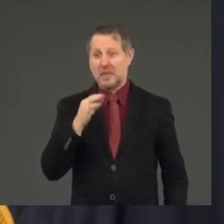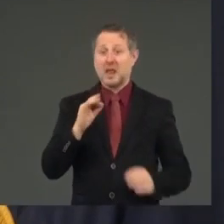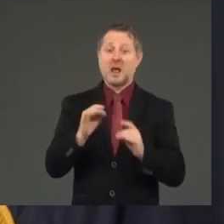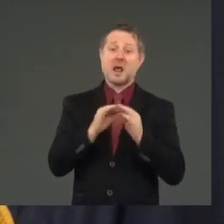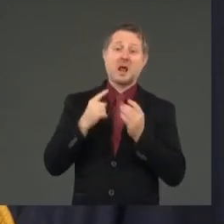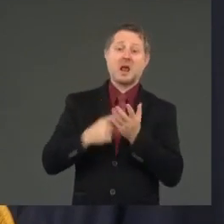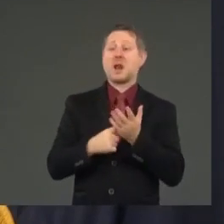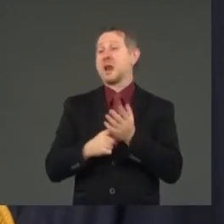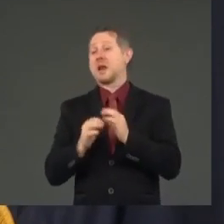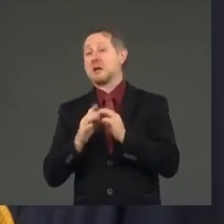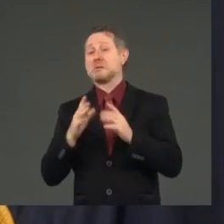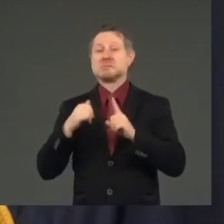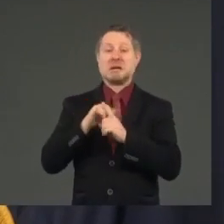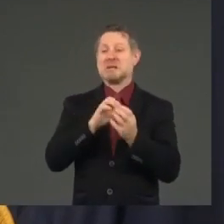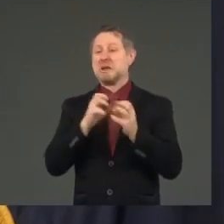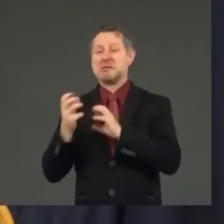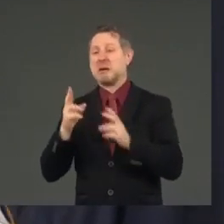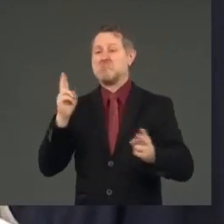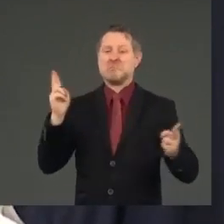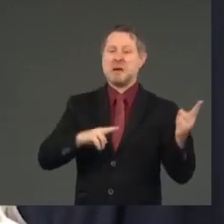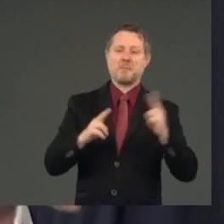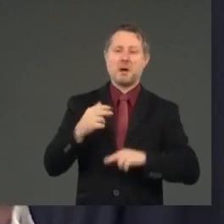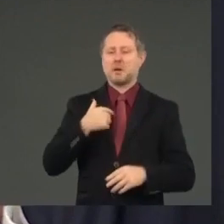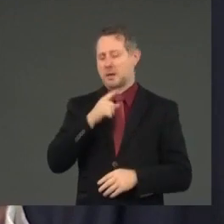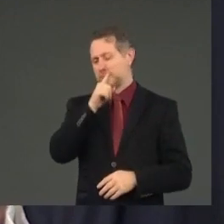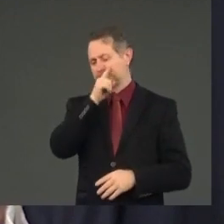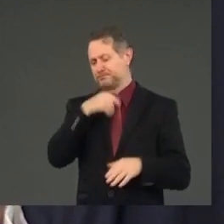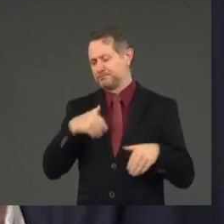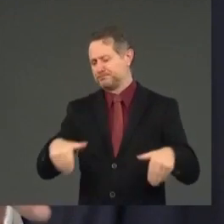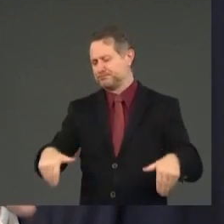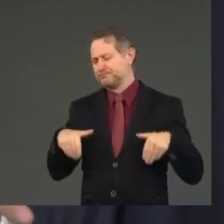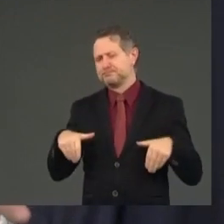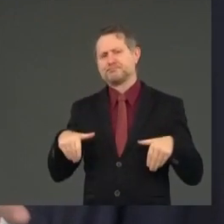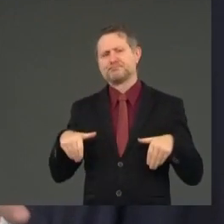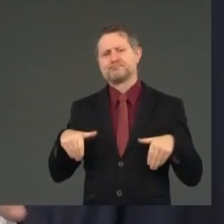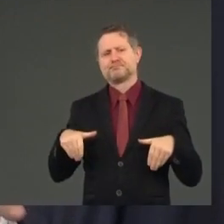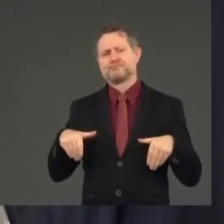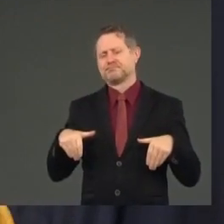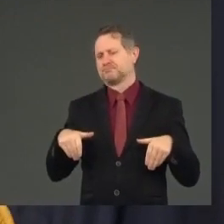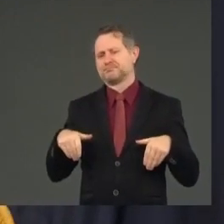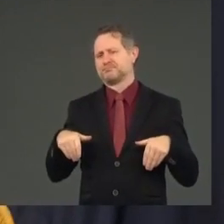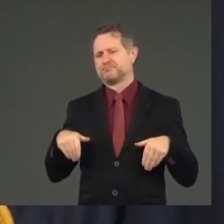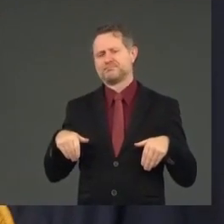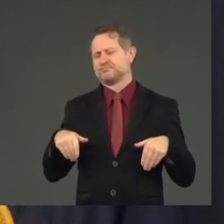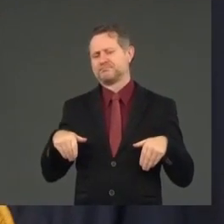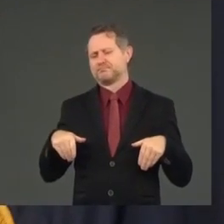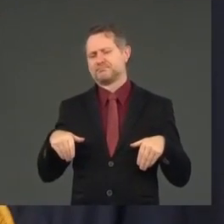I GET IT. I HAVE REFRAINED FROM POLITICS.